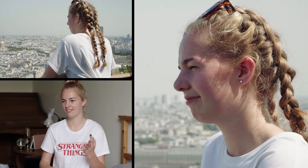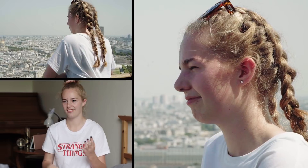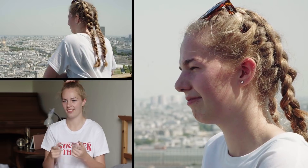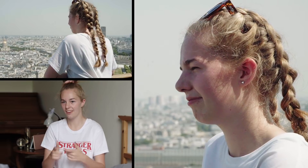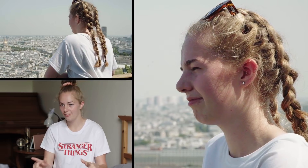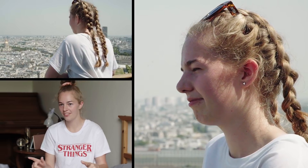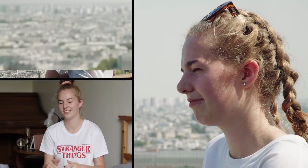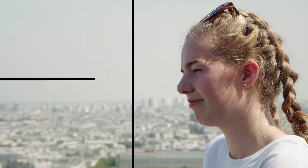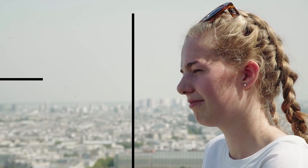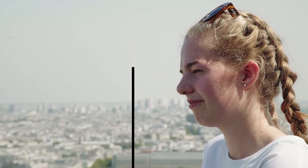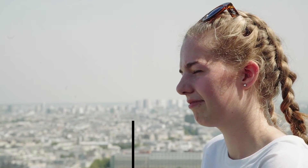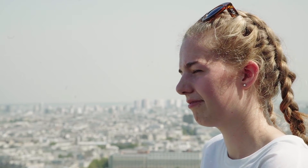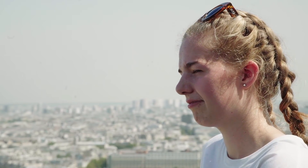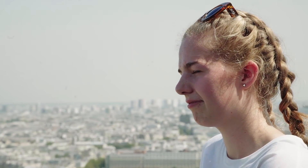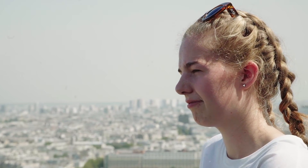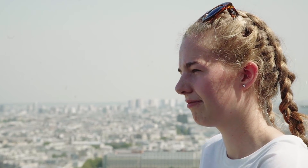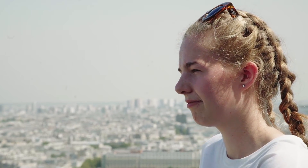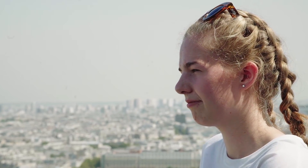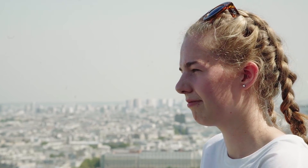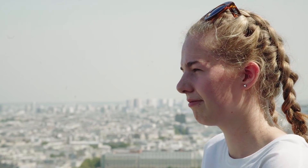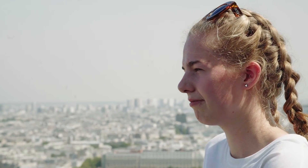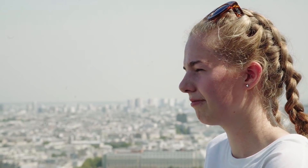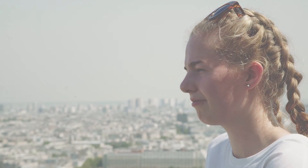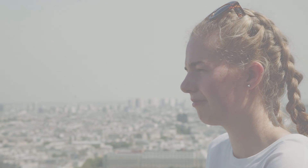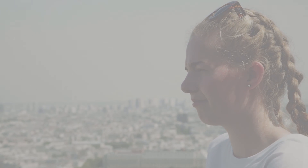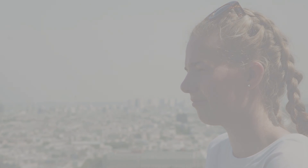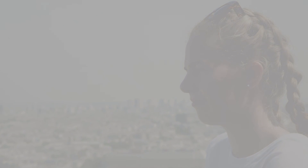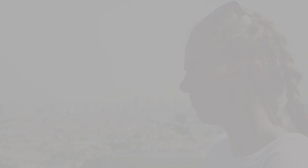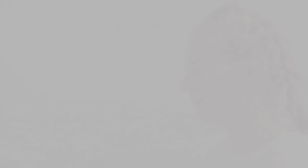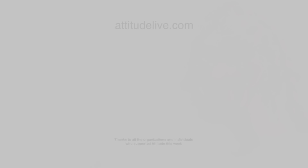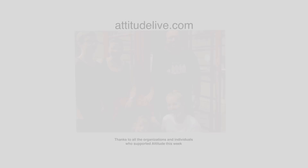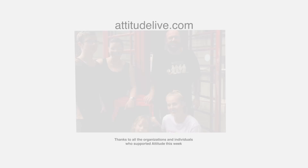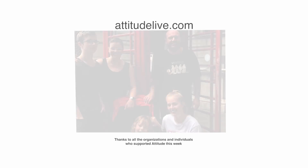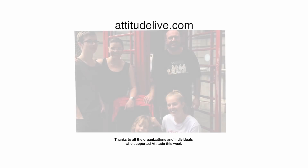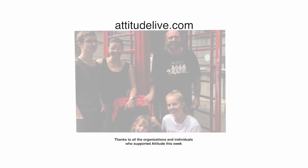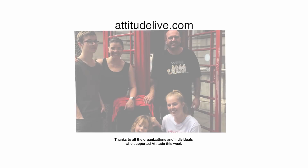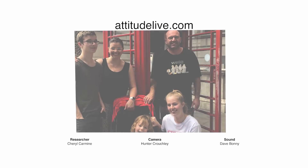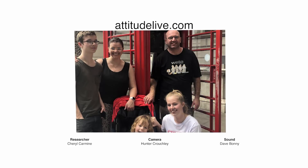to know more about a few things like human rights, yeah, and culture.